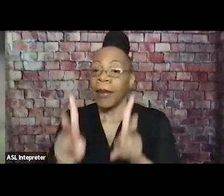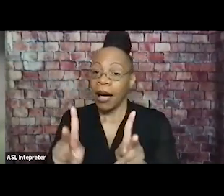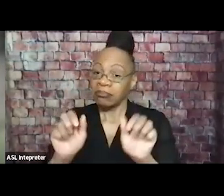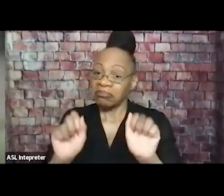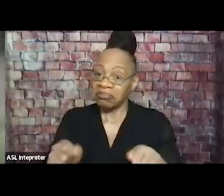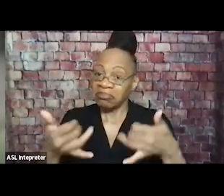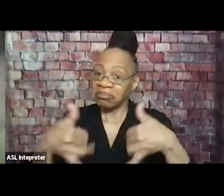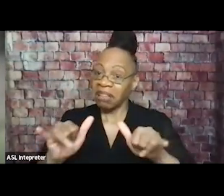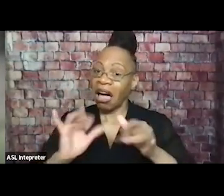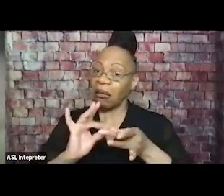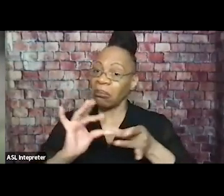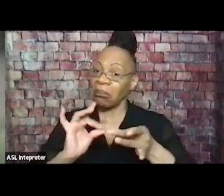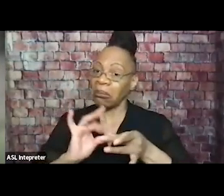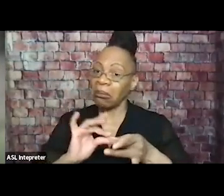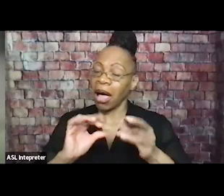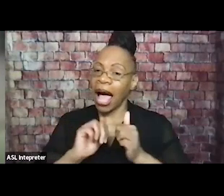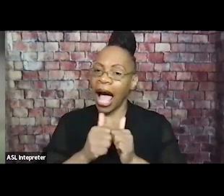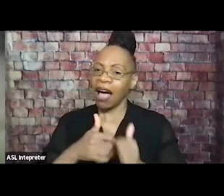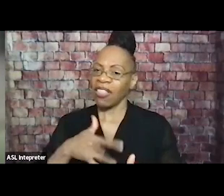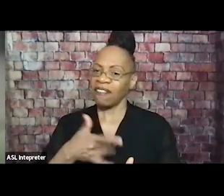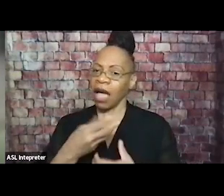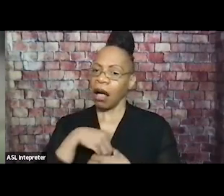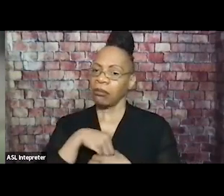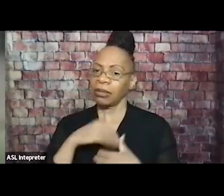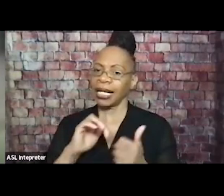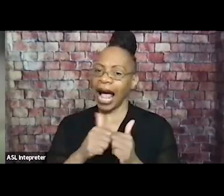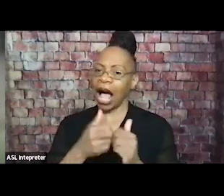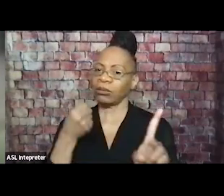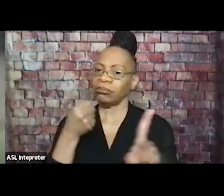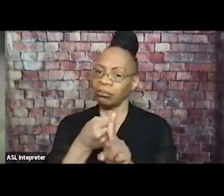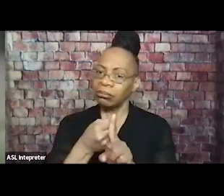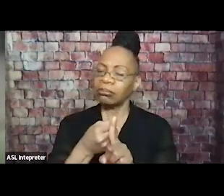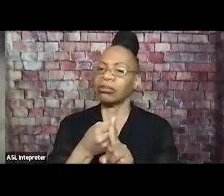impacted their social interactions from a young age. And we know that things